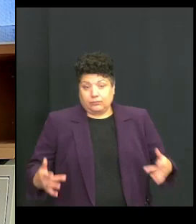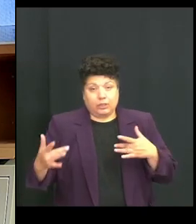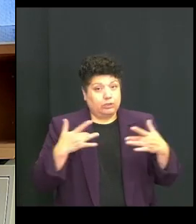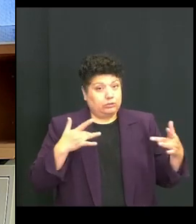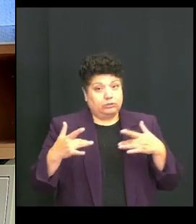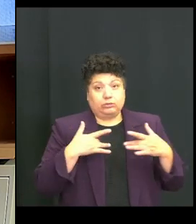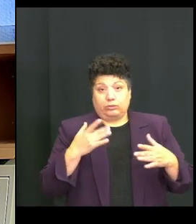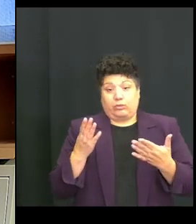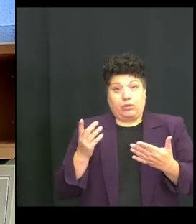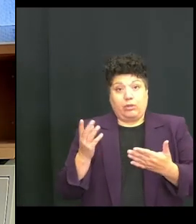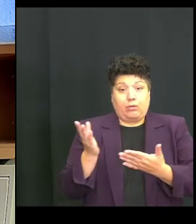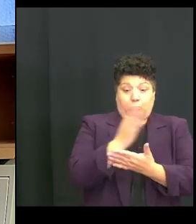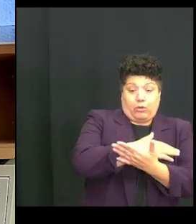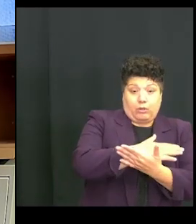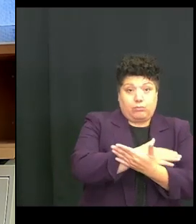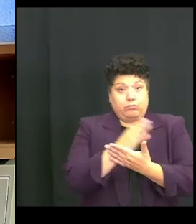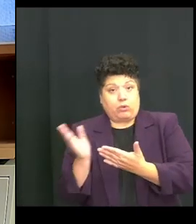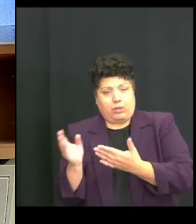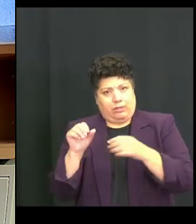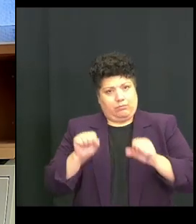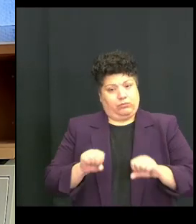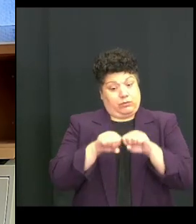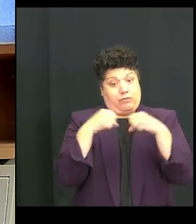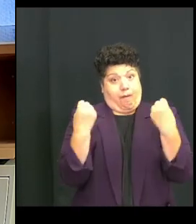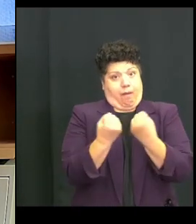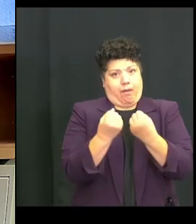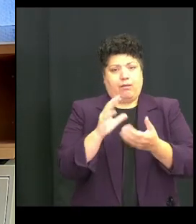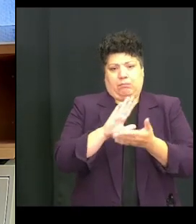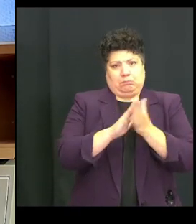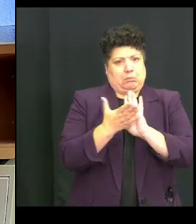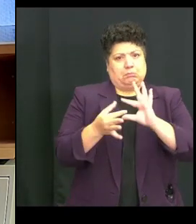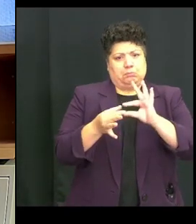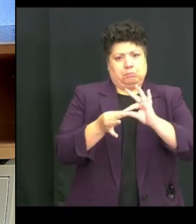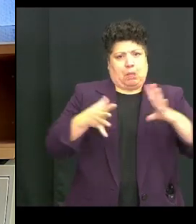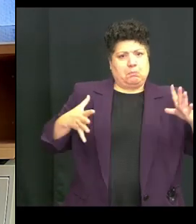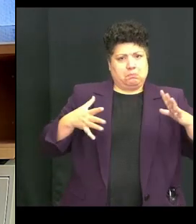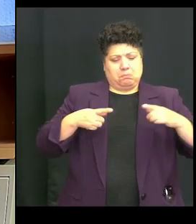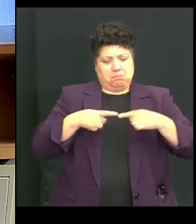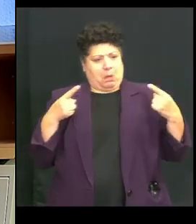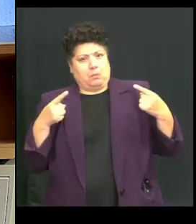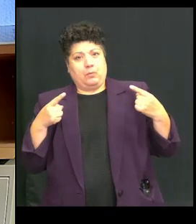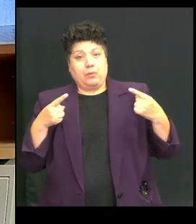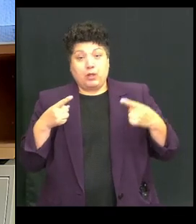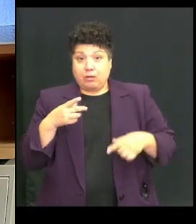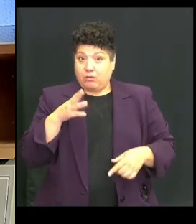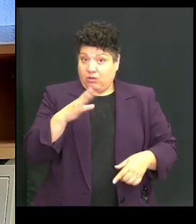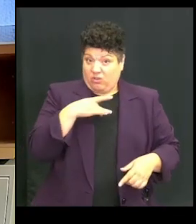And this is implied by Affective Polarization. If you really dislike your political opponents,